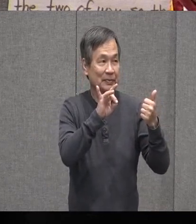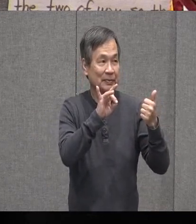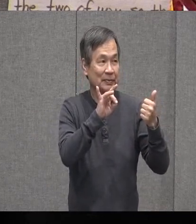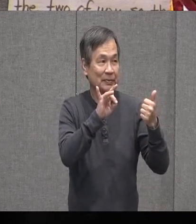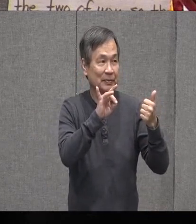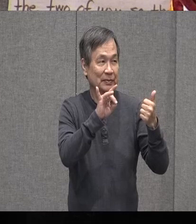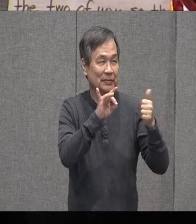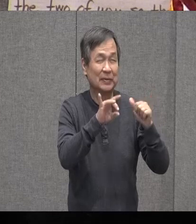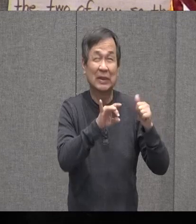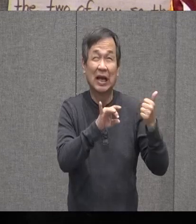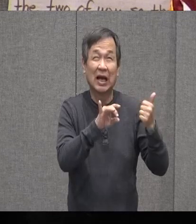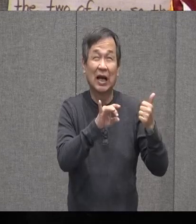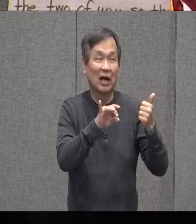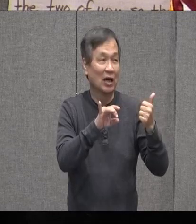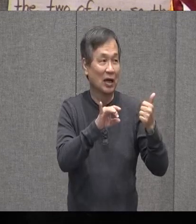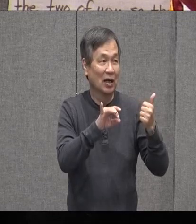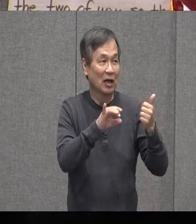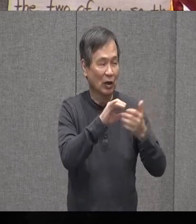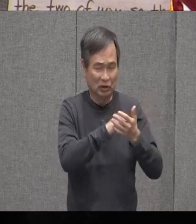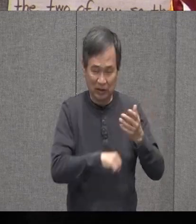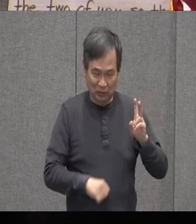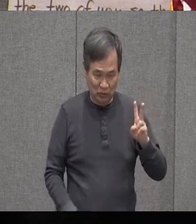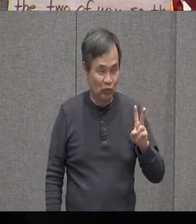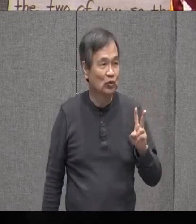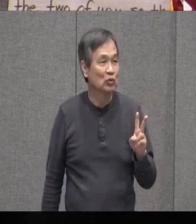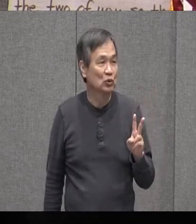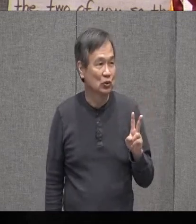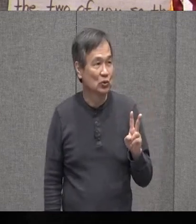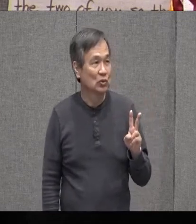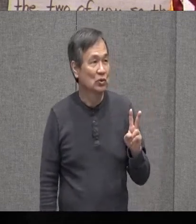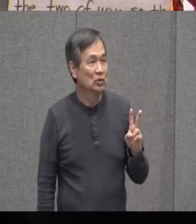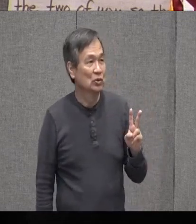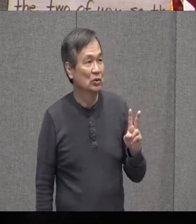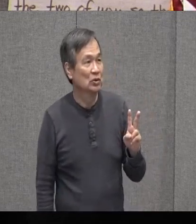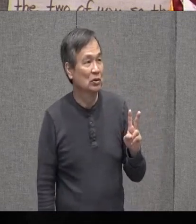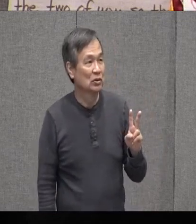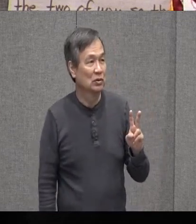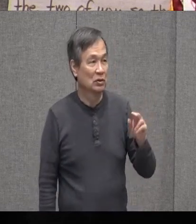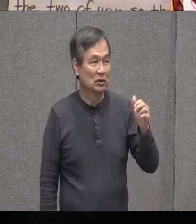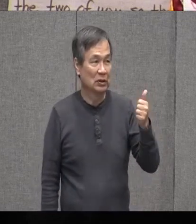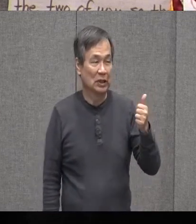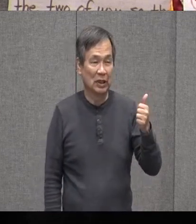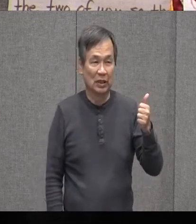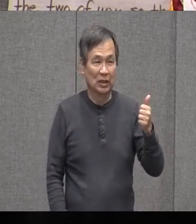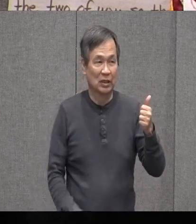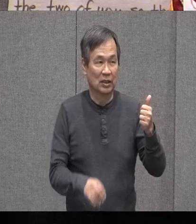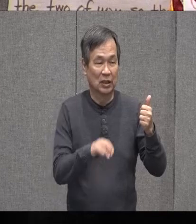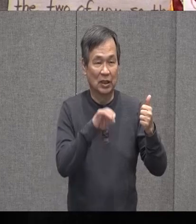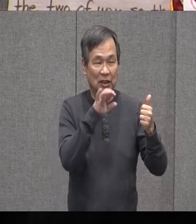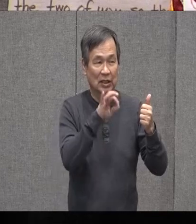What's your difference? Oh, it's two. How'd you get it? I just did 10, nine, eight. Counting back.